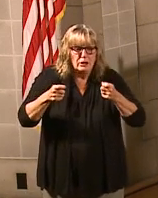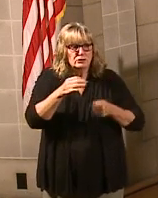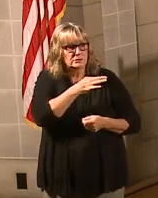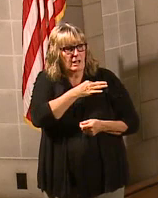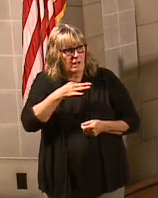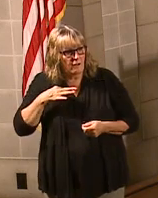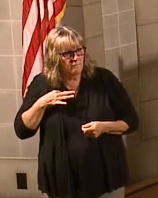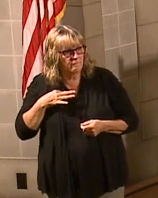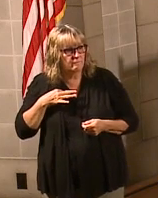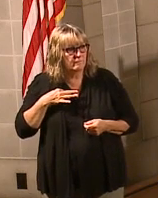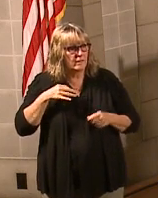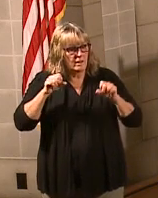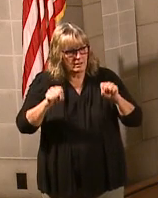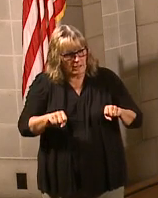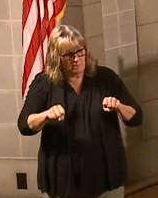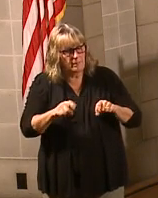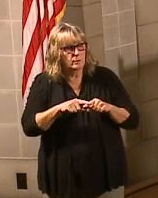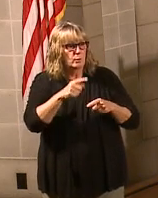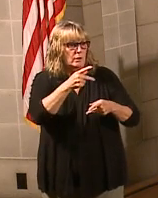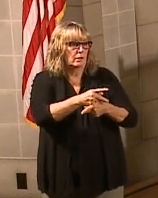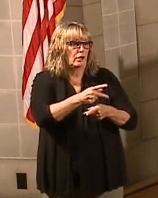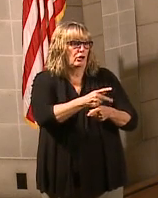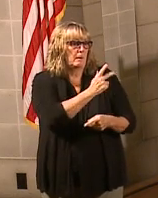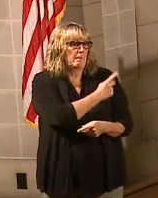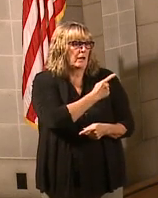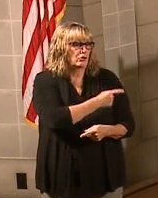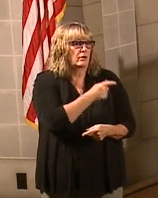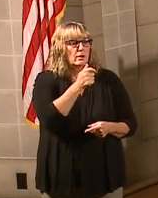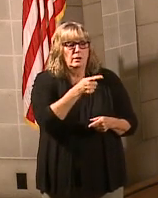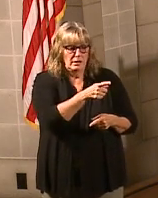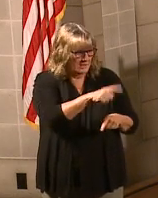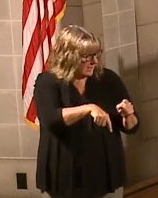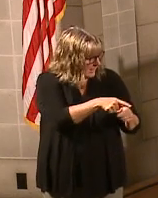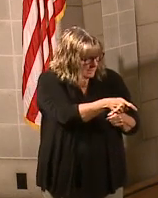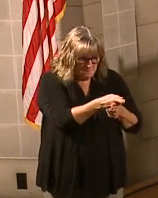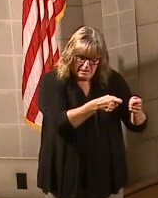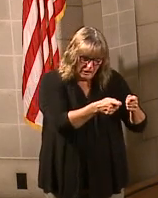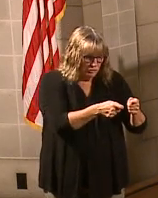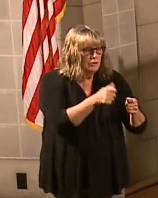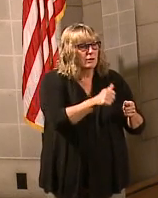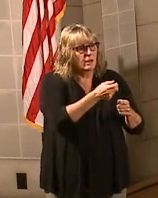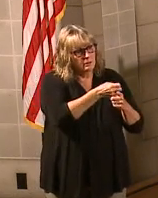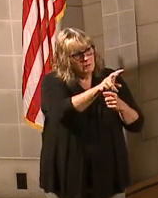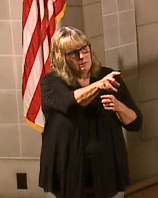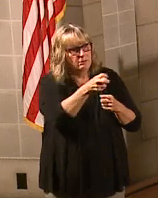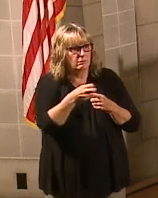HOSPITALIZATIONS. THE HOSPITAL EMERGENCY WE DECLARED LAST WEEK, THIS IS PART OF THAT PROGRAM TO BE ABLE TO